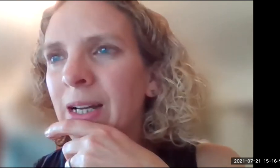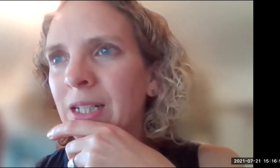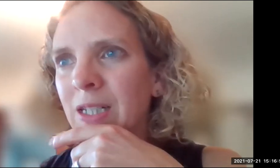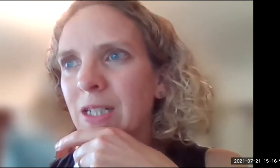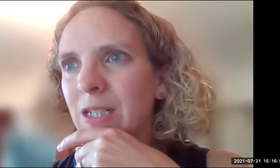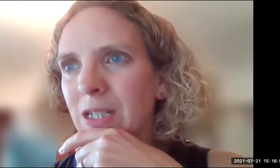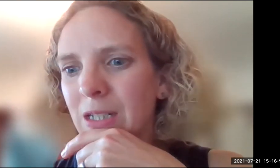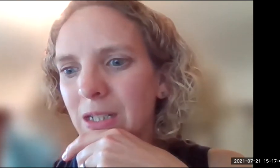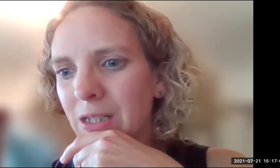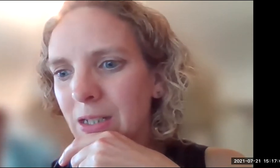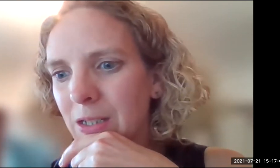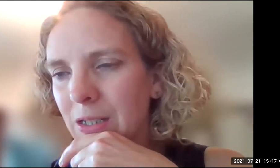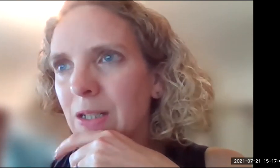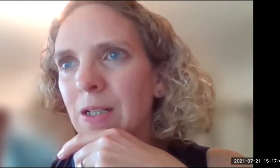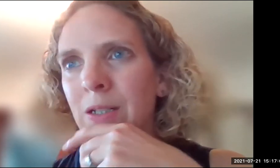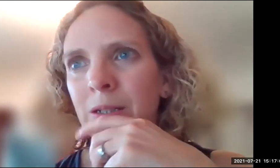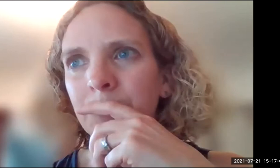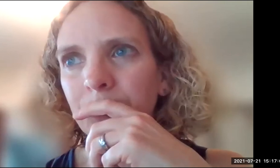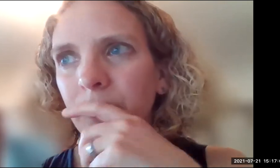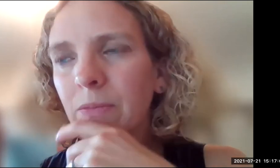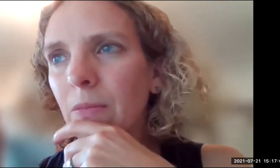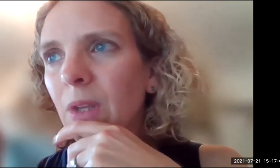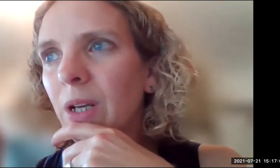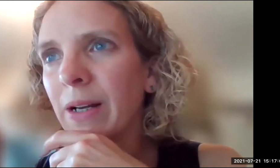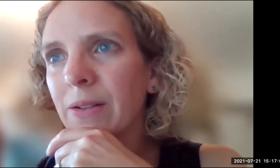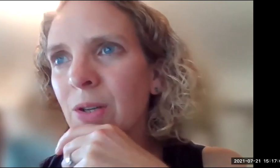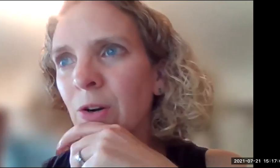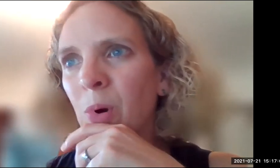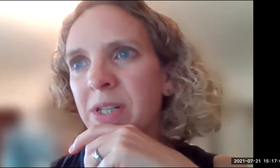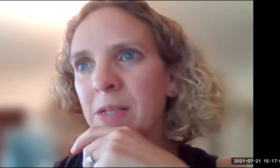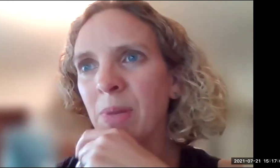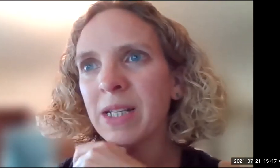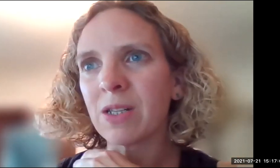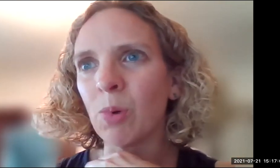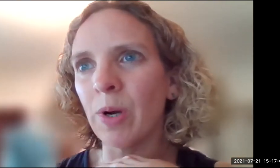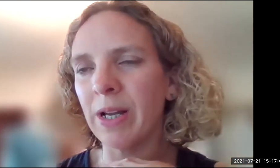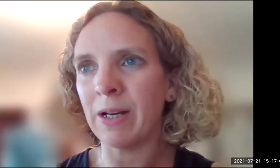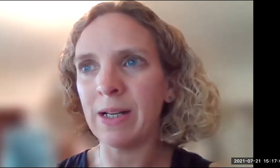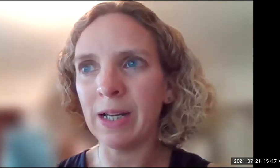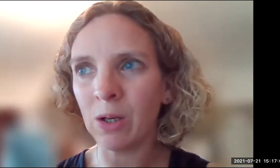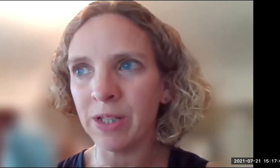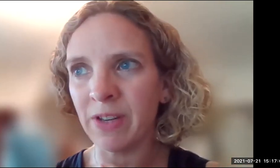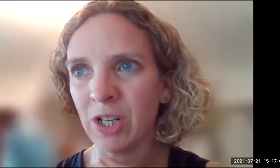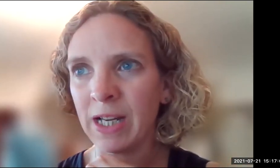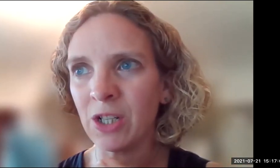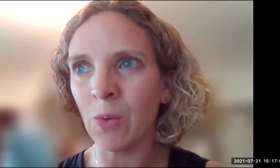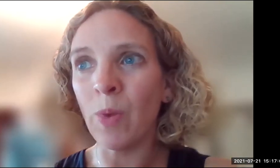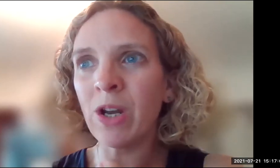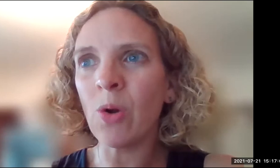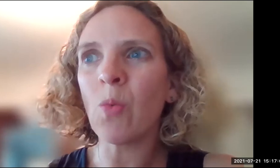Kenya. You know, there are policies in place to support inclusive